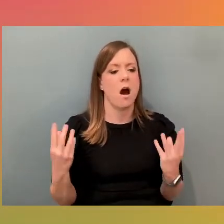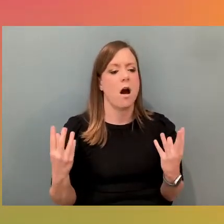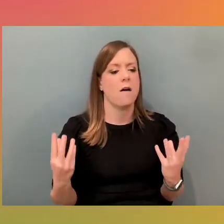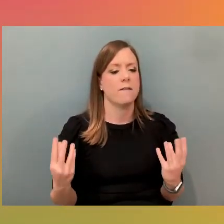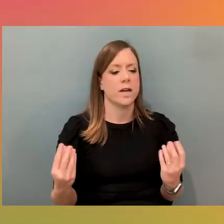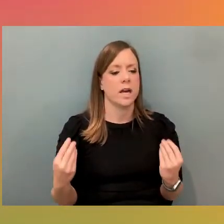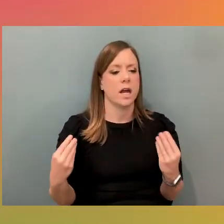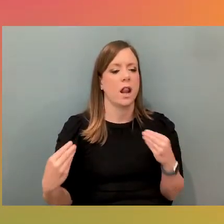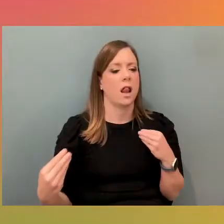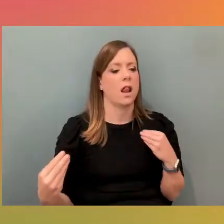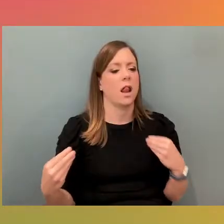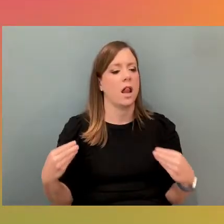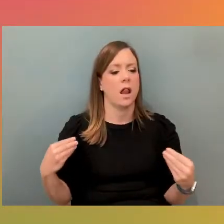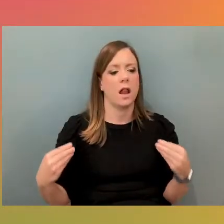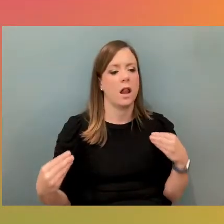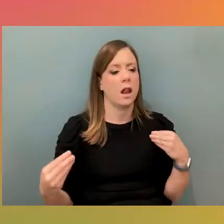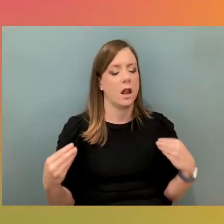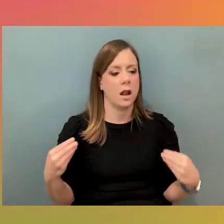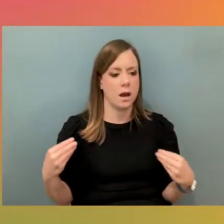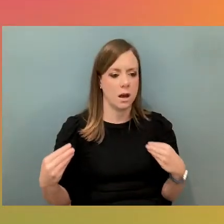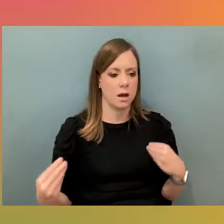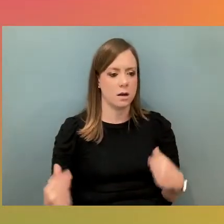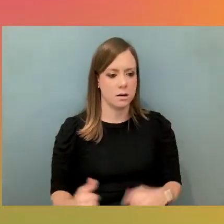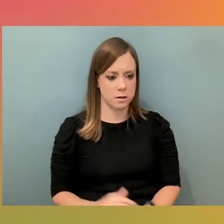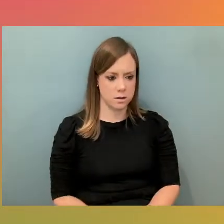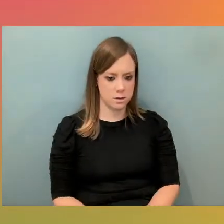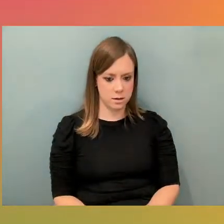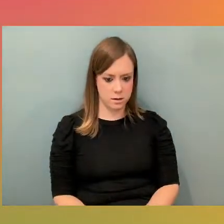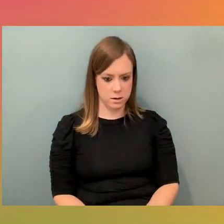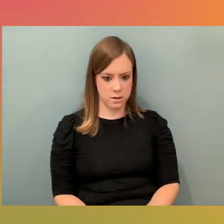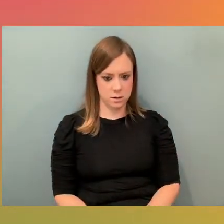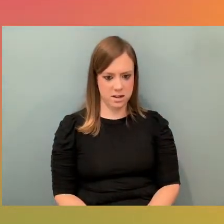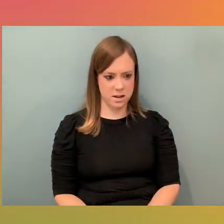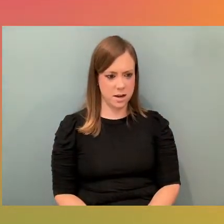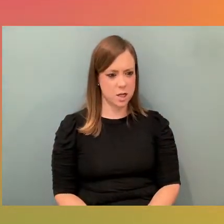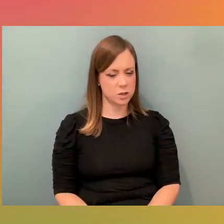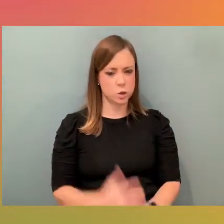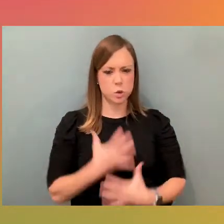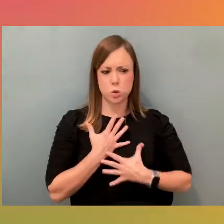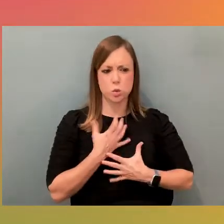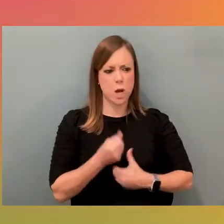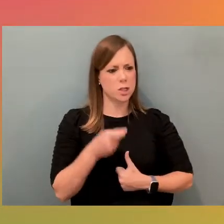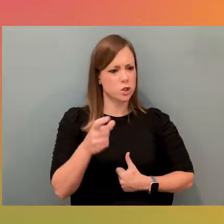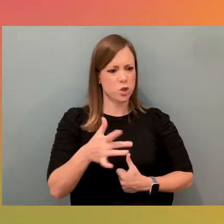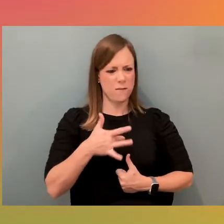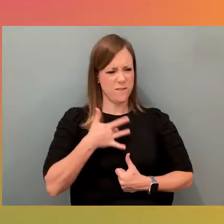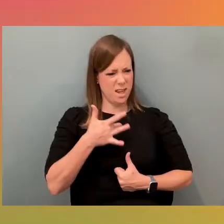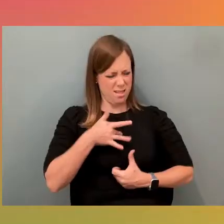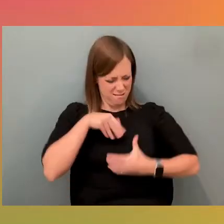YOU MIGHT BE FEELING.